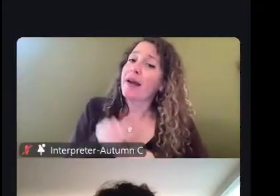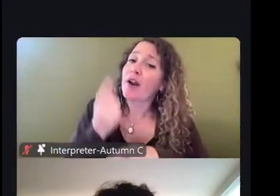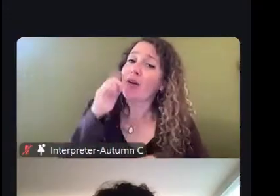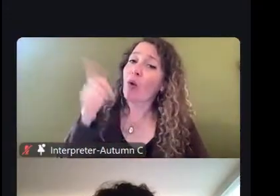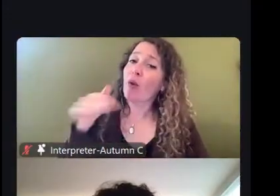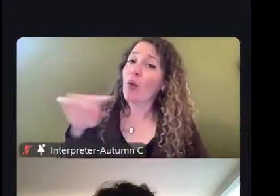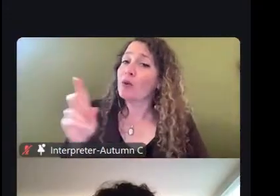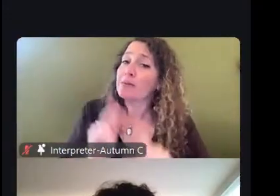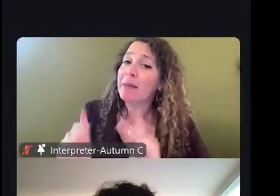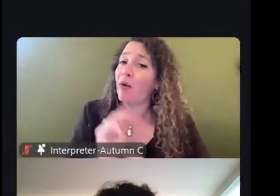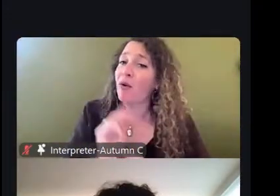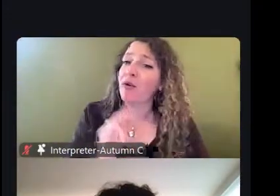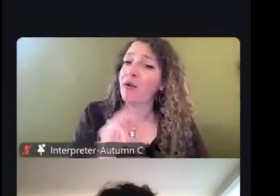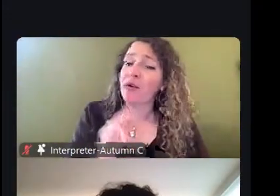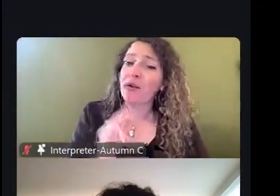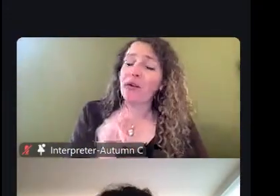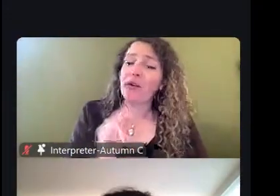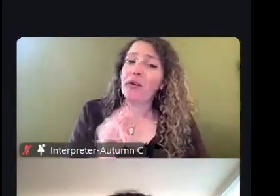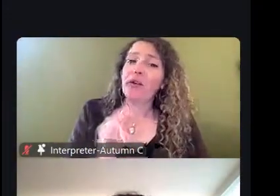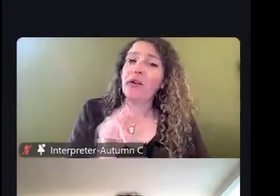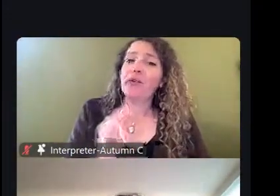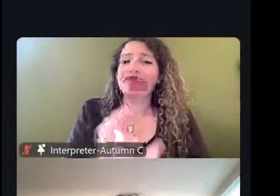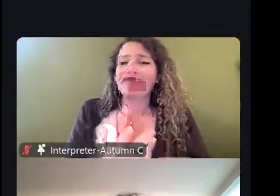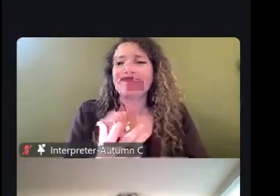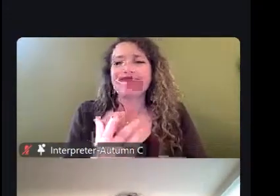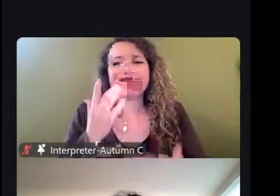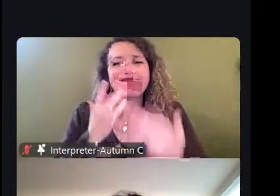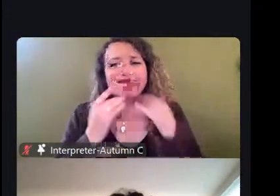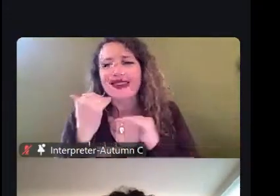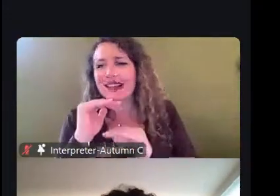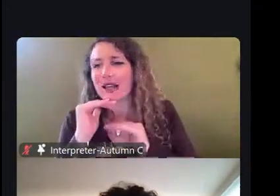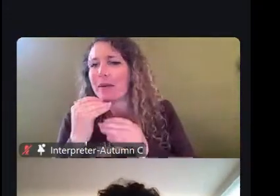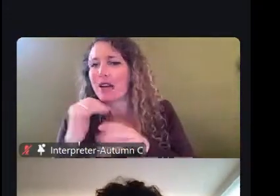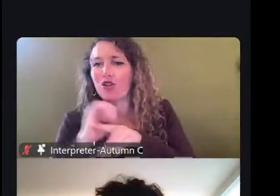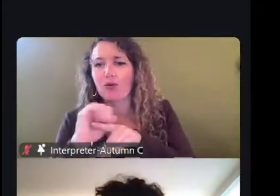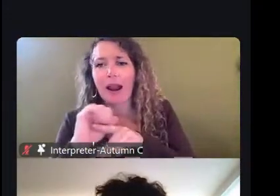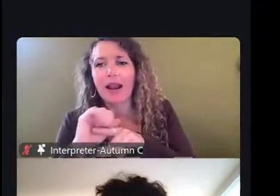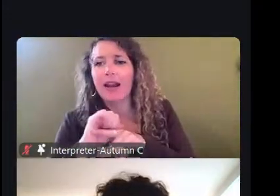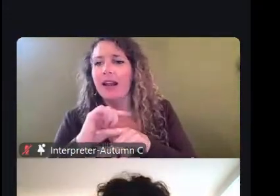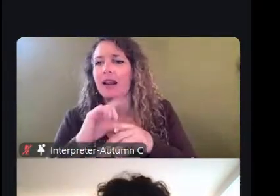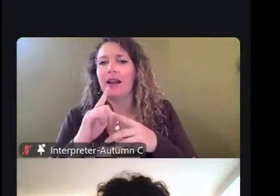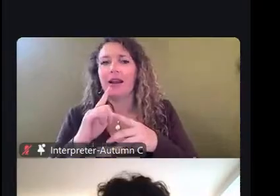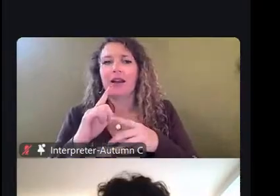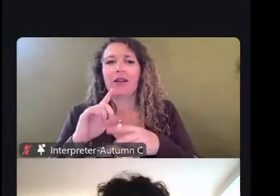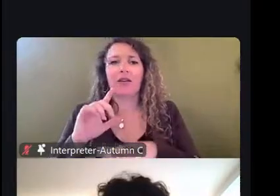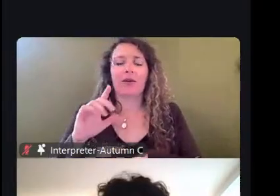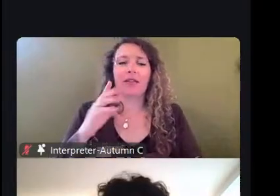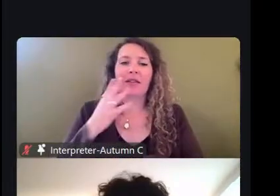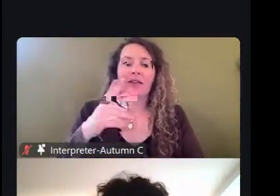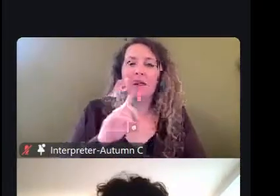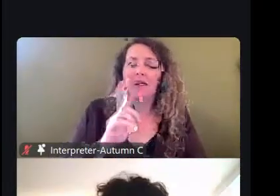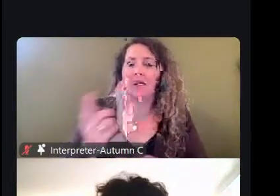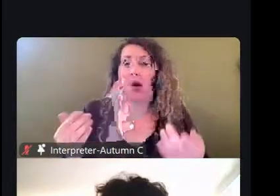no very limited training in diabetes, and that's all very, very limited overlap with disability. But on top of that,